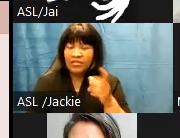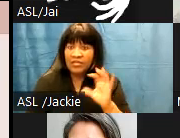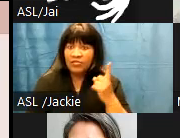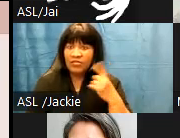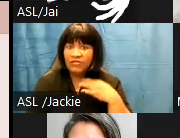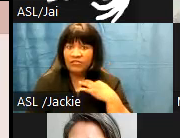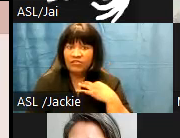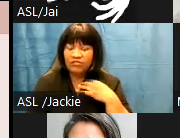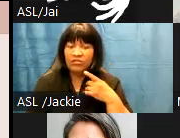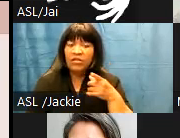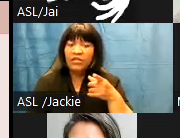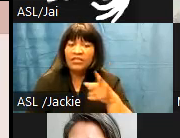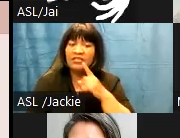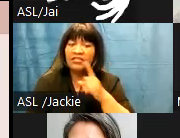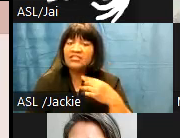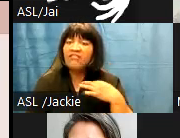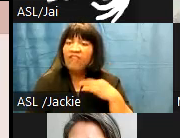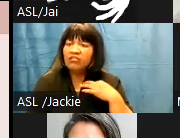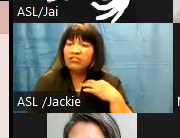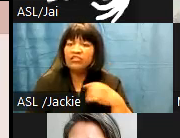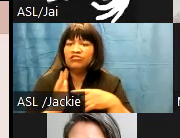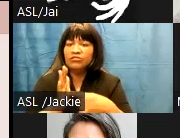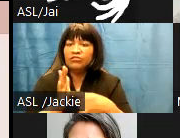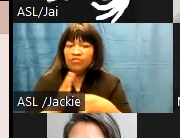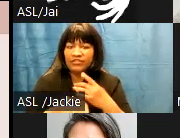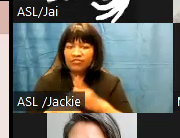So this is the volunteer demographic and geographic information form.